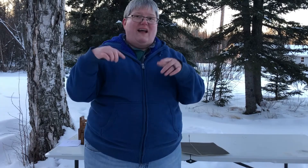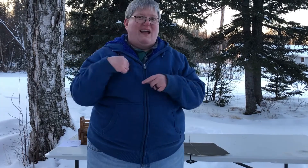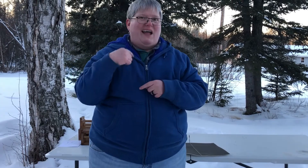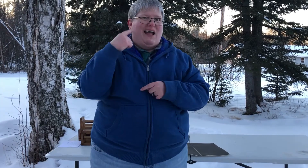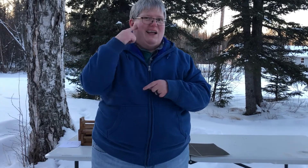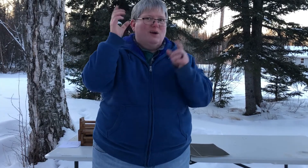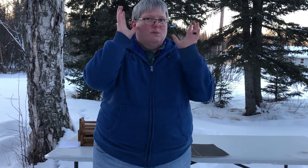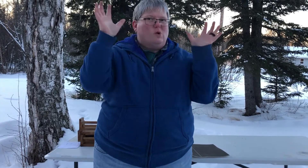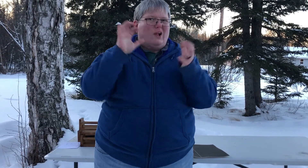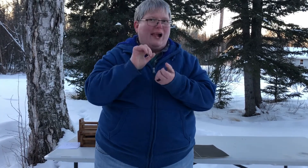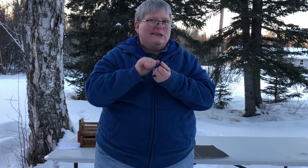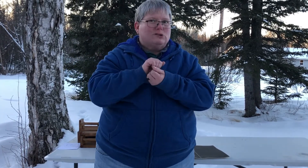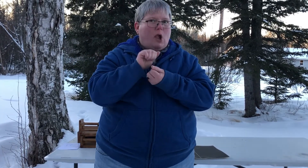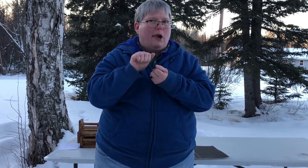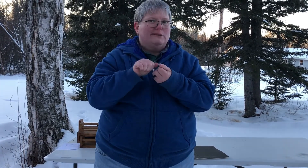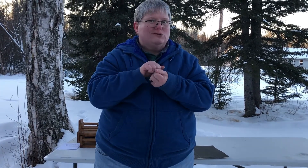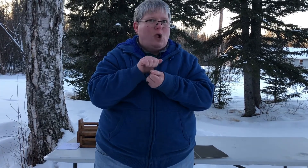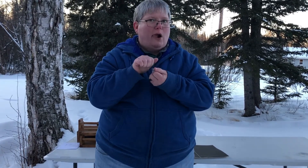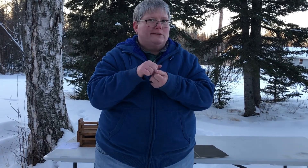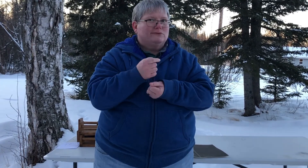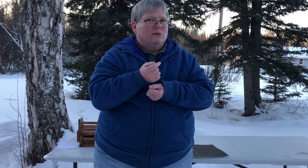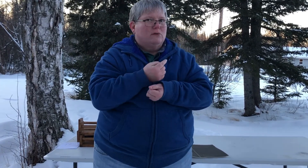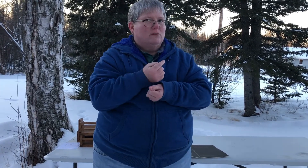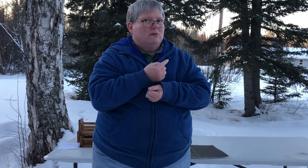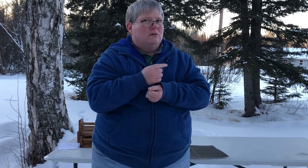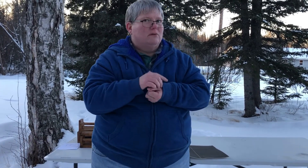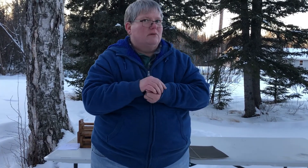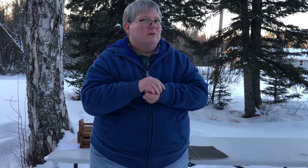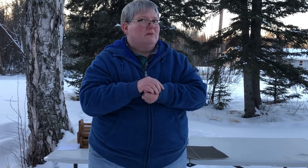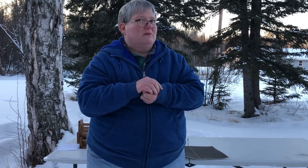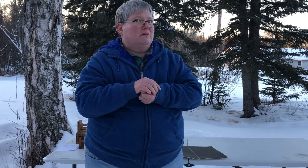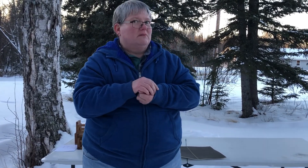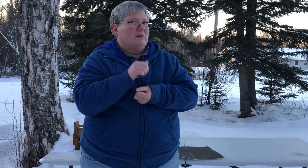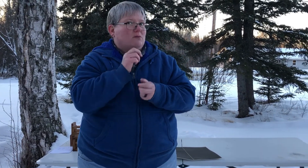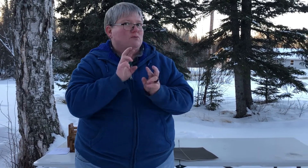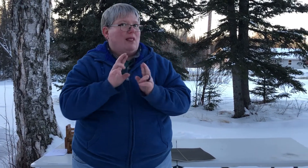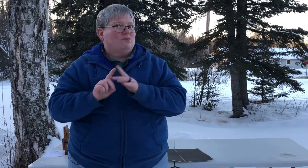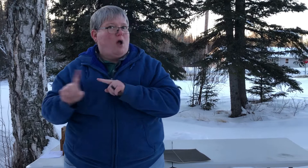oh I hear the moose chewing behind me. Are we ready to run?